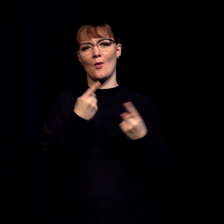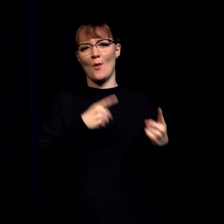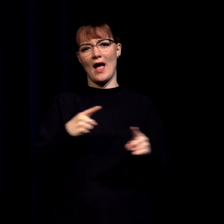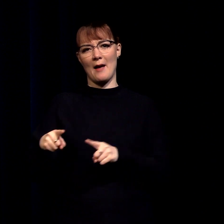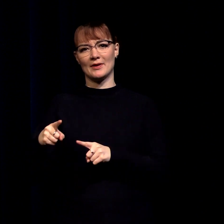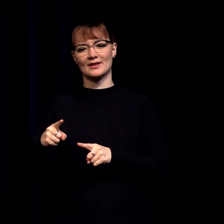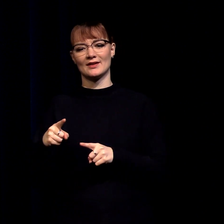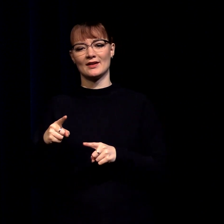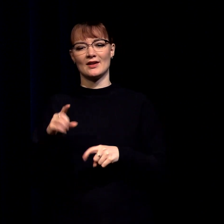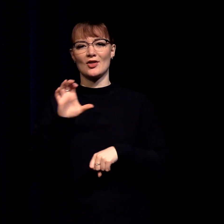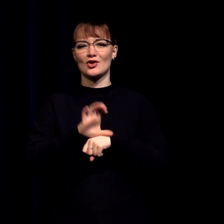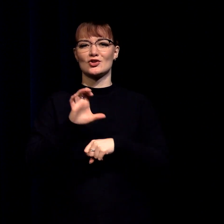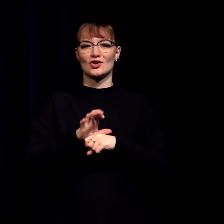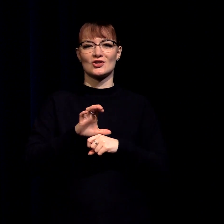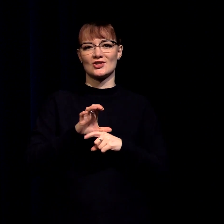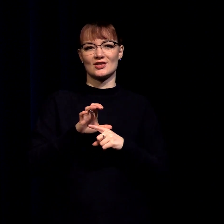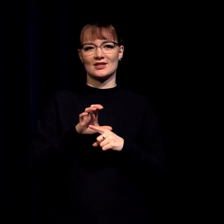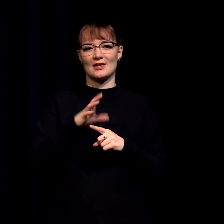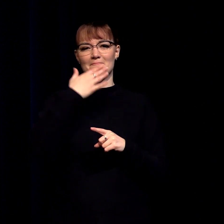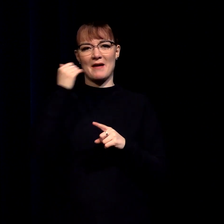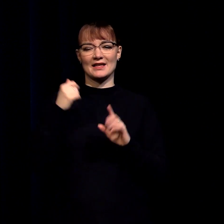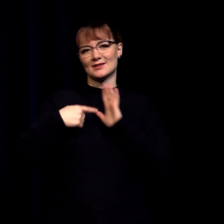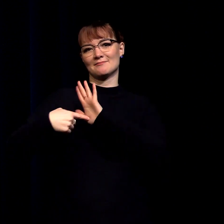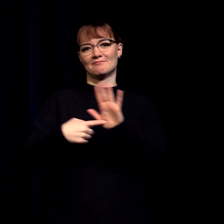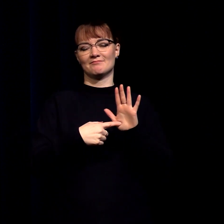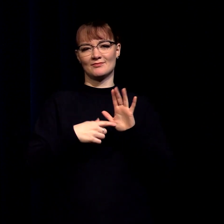church at its best Friday night would you check out this video